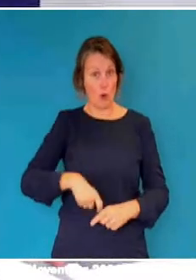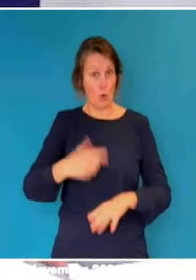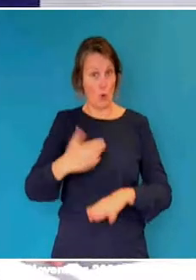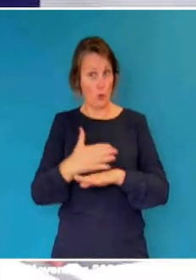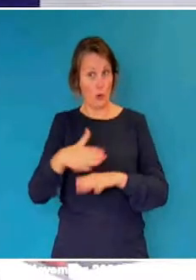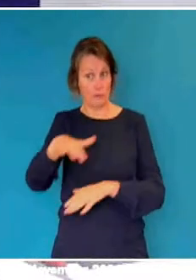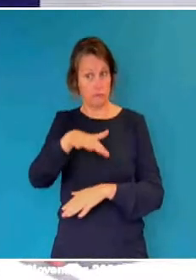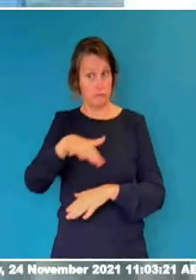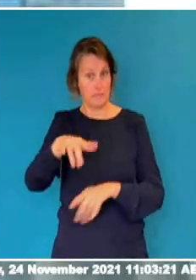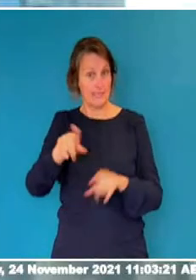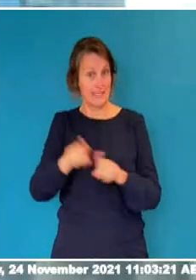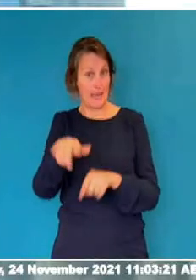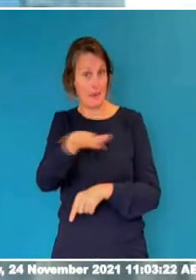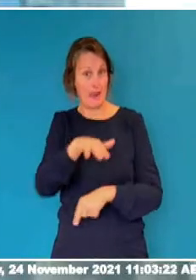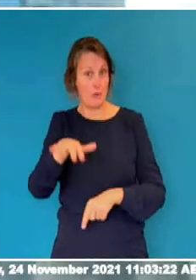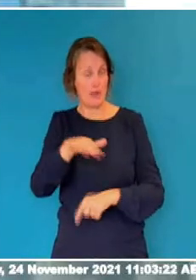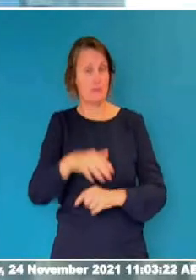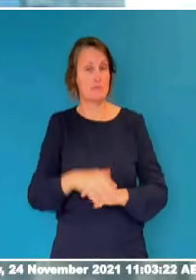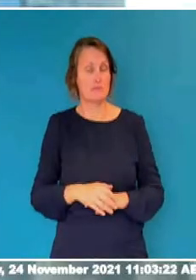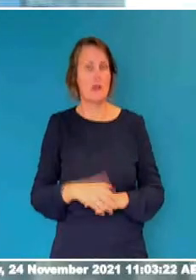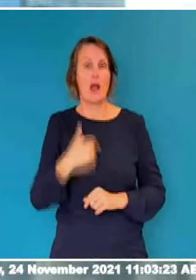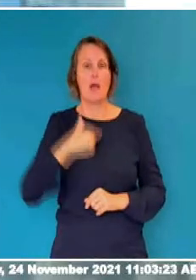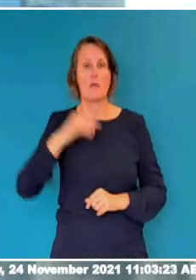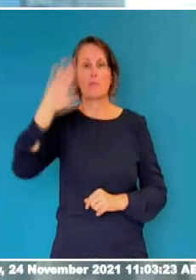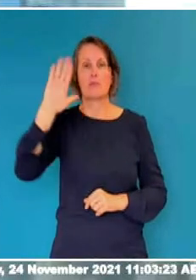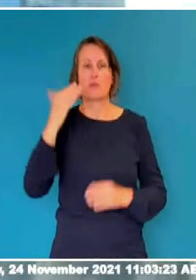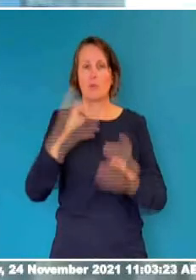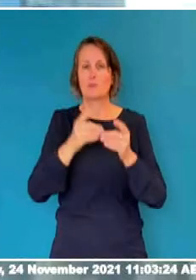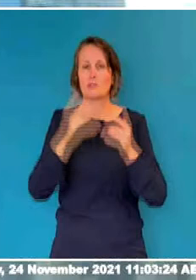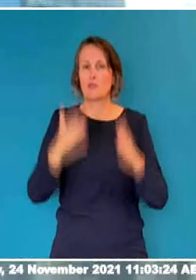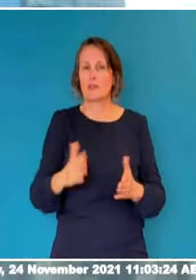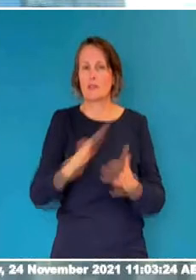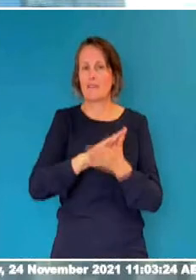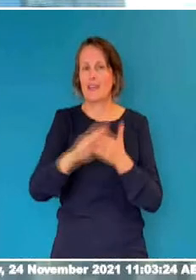Yes. I was the Director of HR Business Partnering so I was in the People team. Yes.